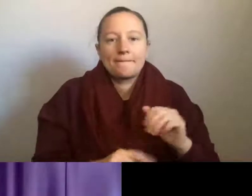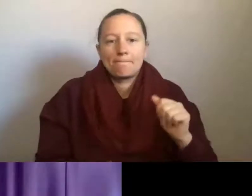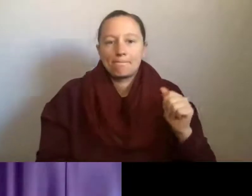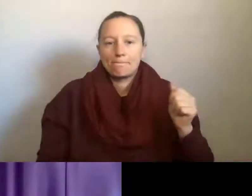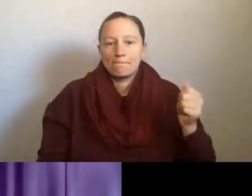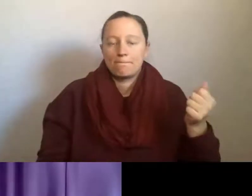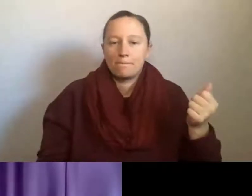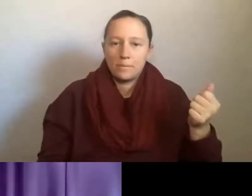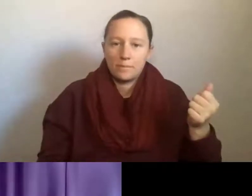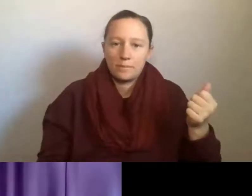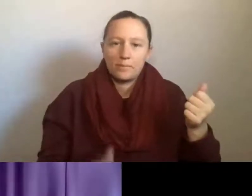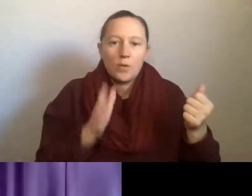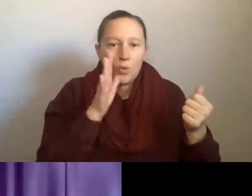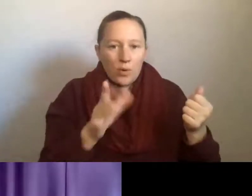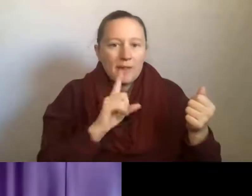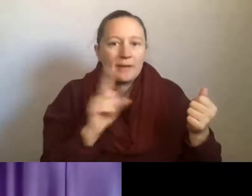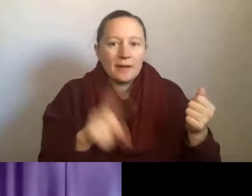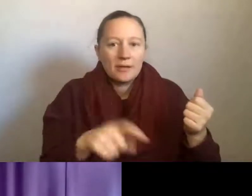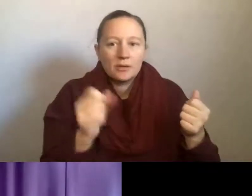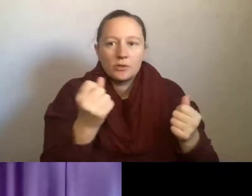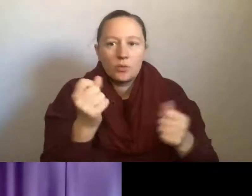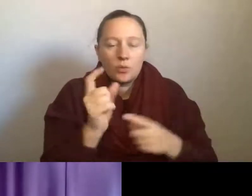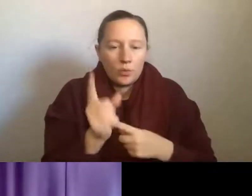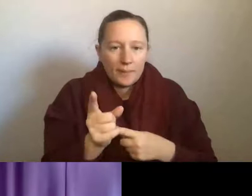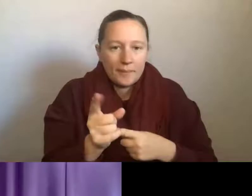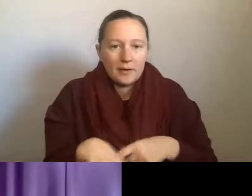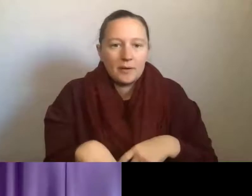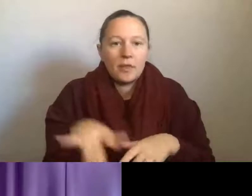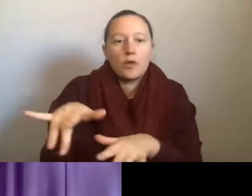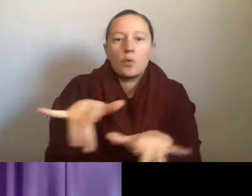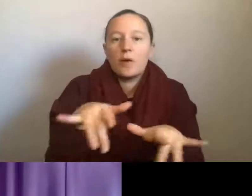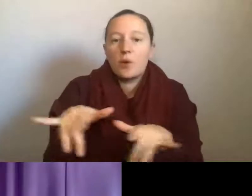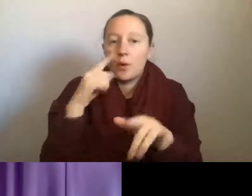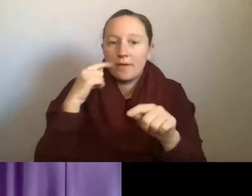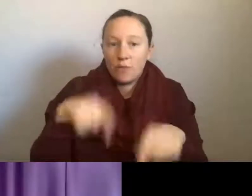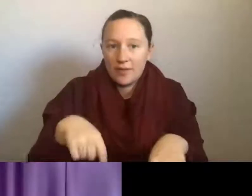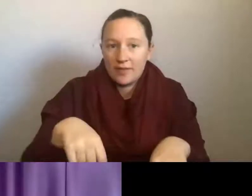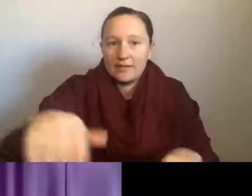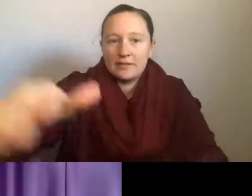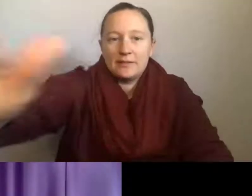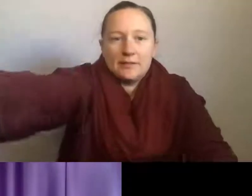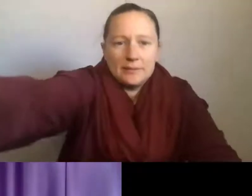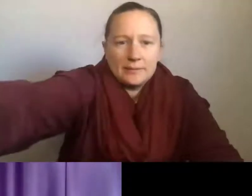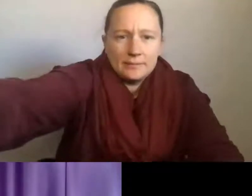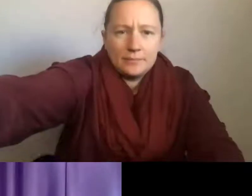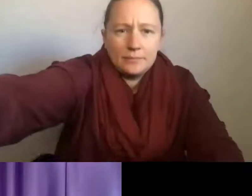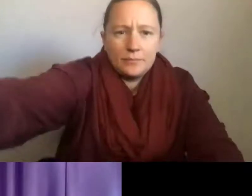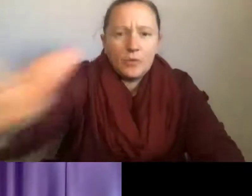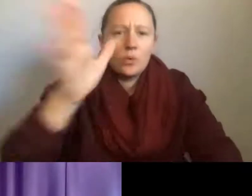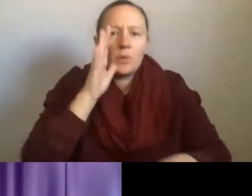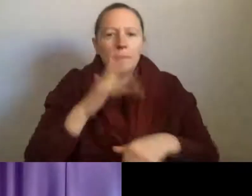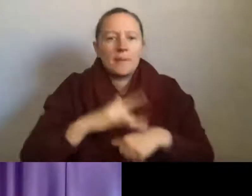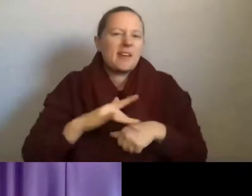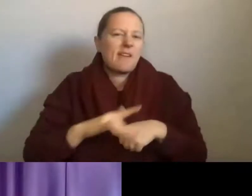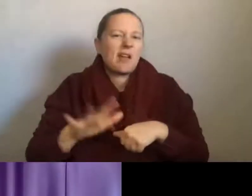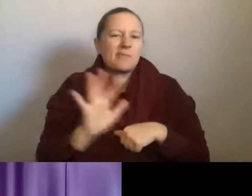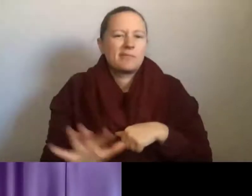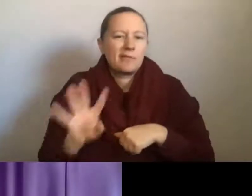we're going to get to those in just a second. I did want to mention that the recording for this session is going to be available, again, within about 48 hours